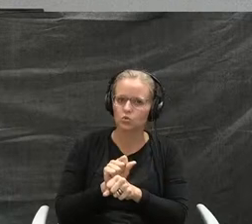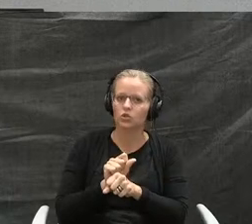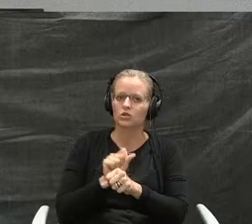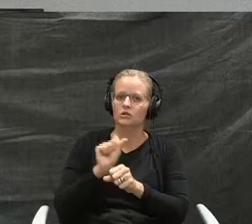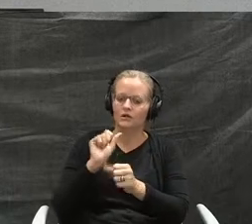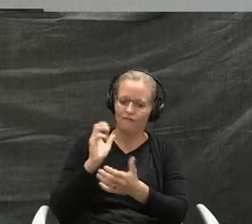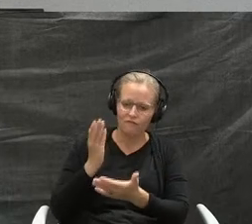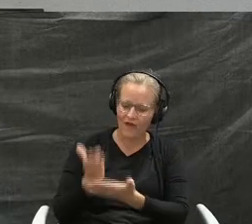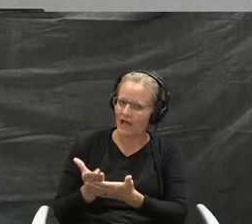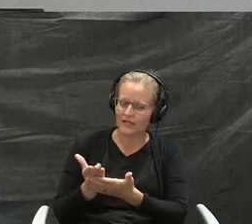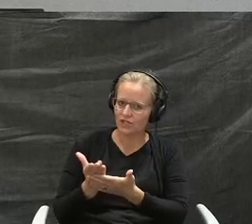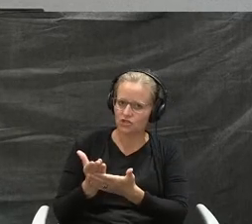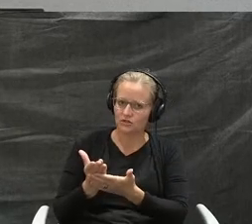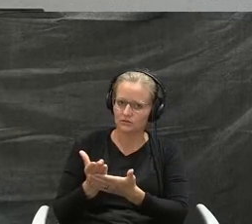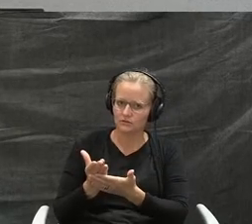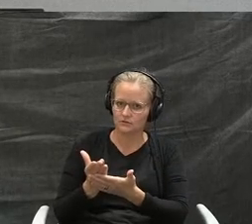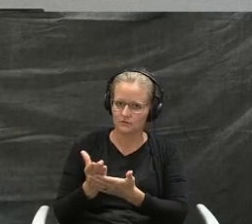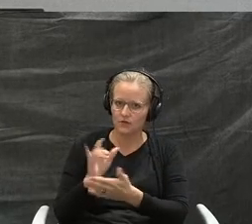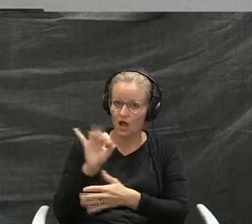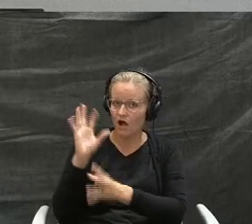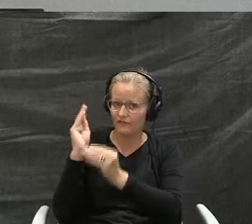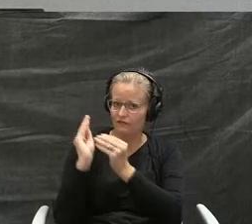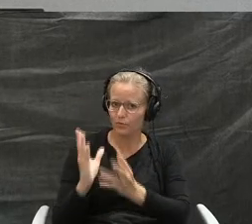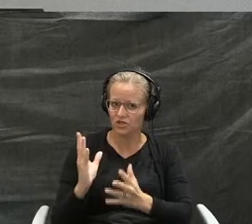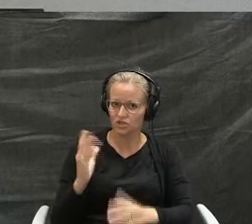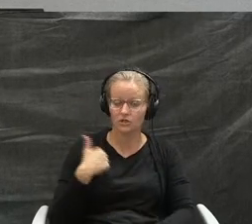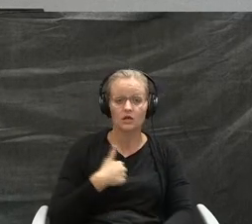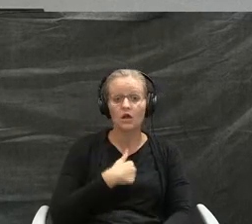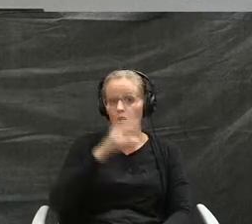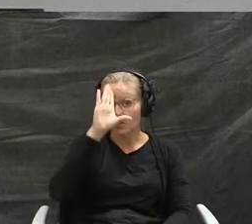We know there have been depression from the shut down.